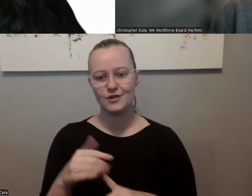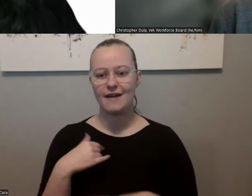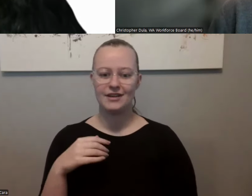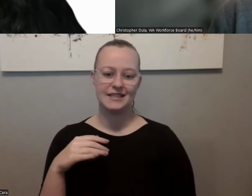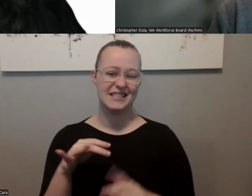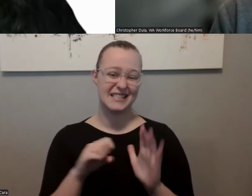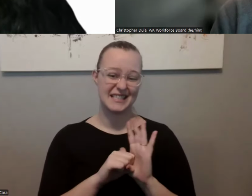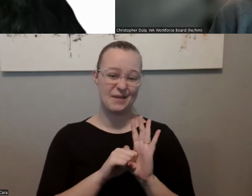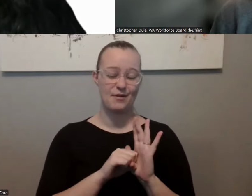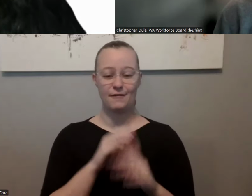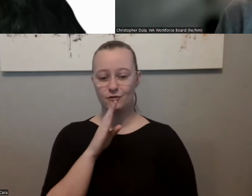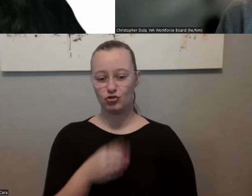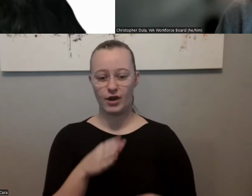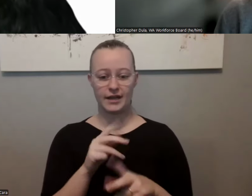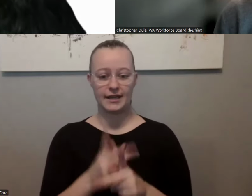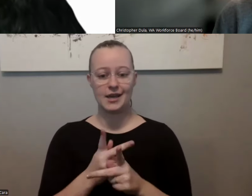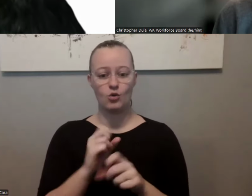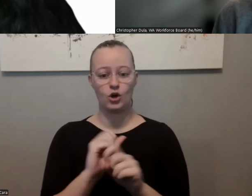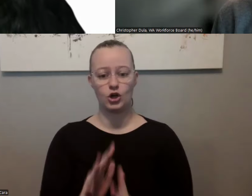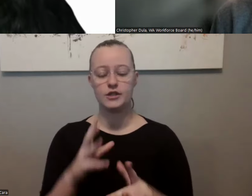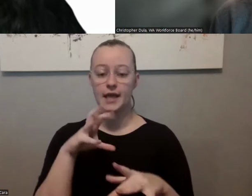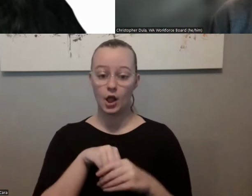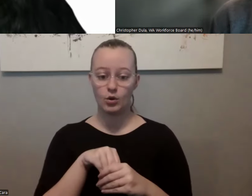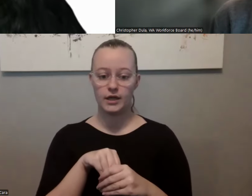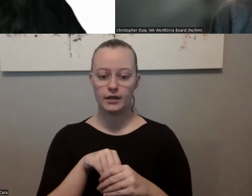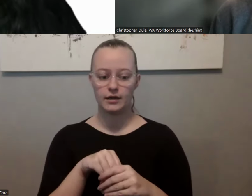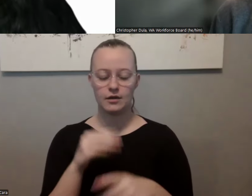of direct care workers, including home care